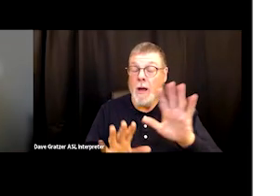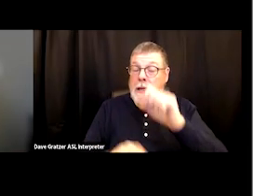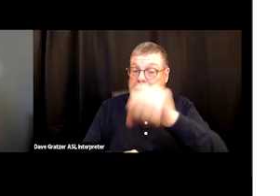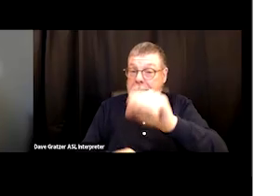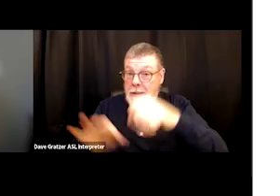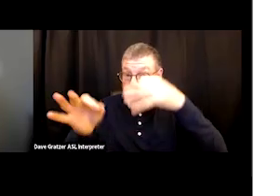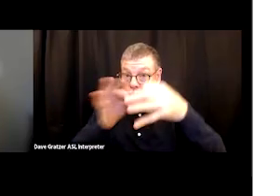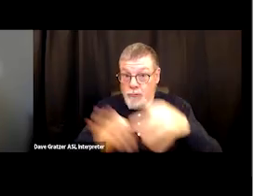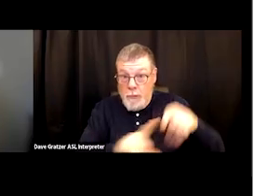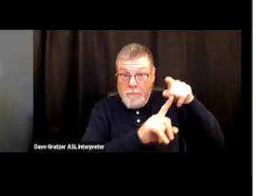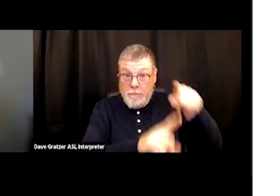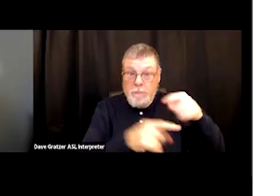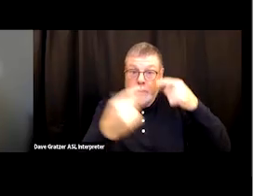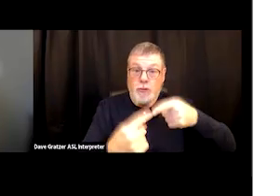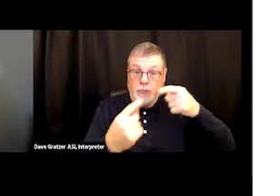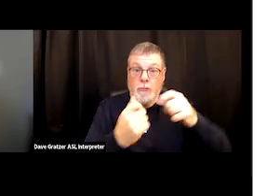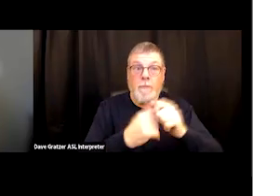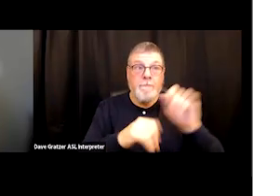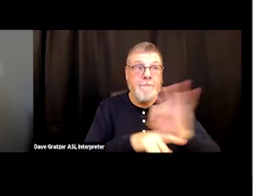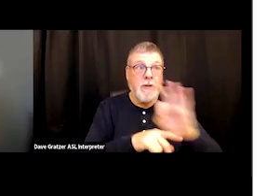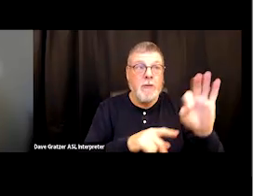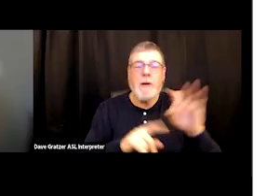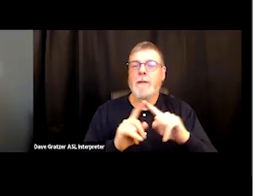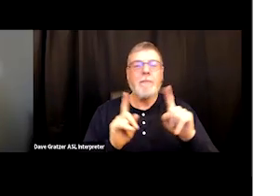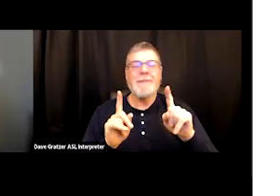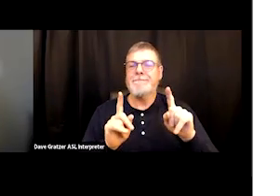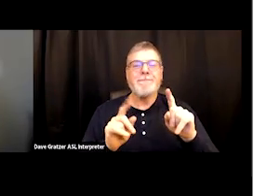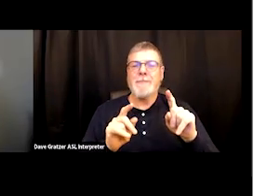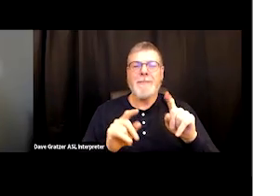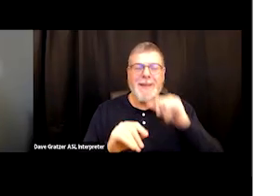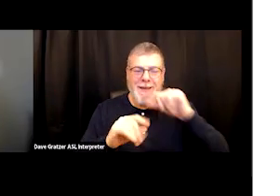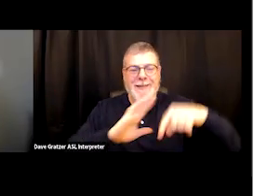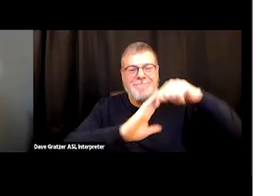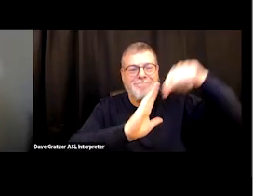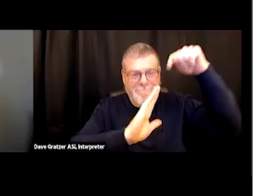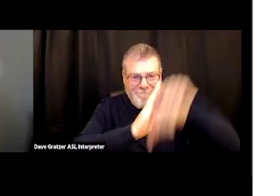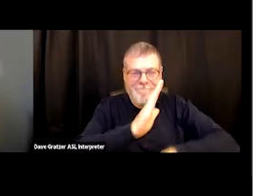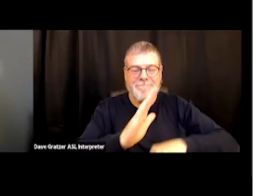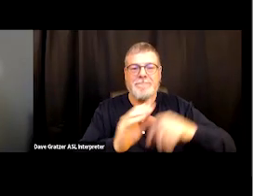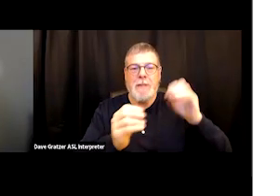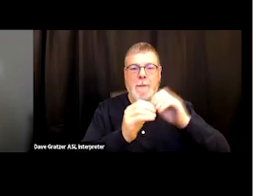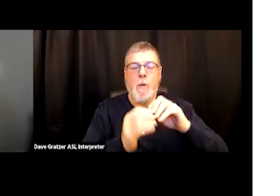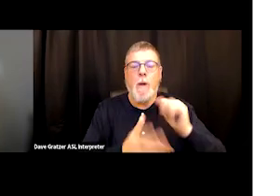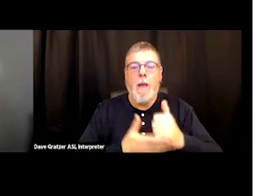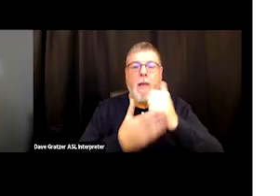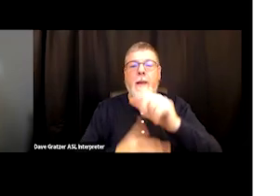Mike's struggles with functioning, it doesn't go into much detail that would help DDS get a picture of